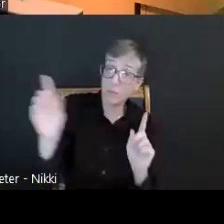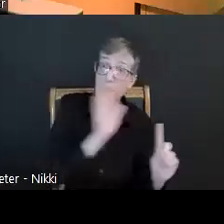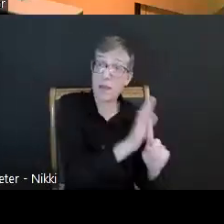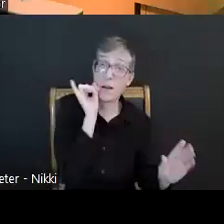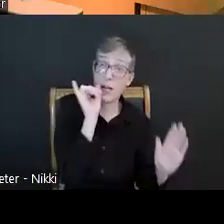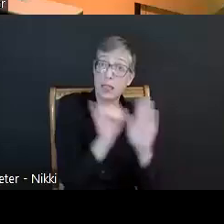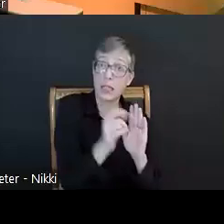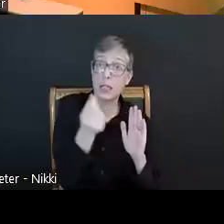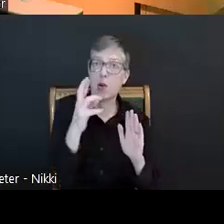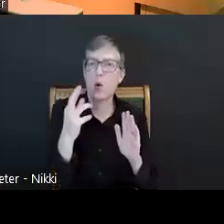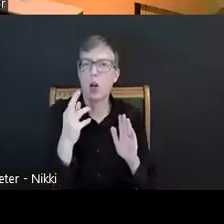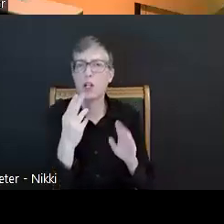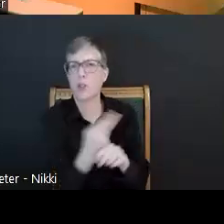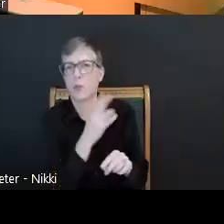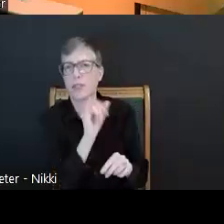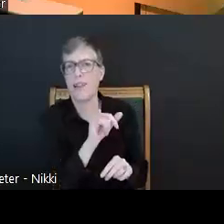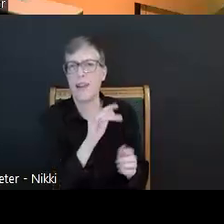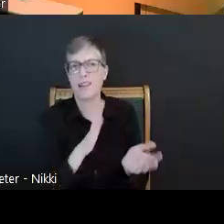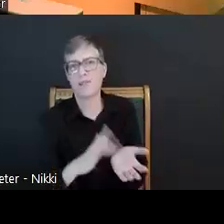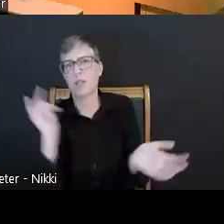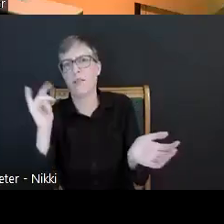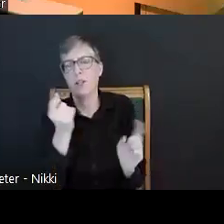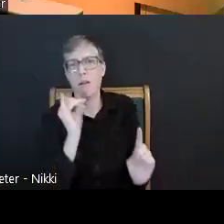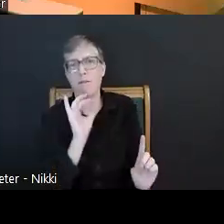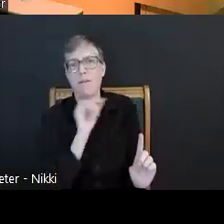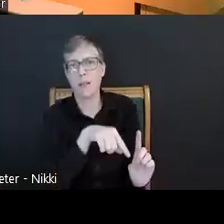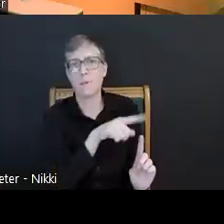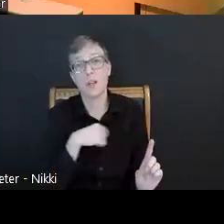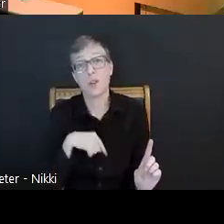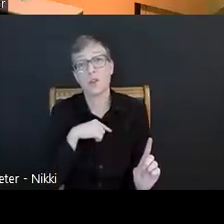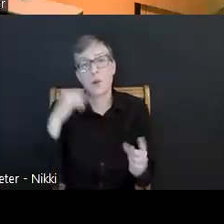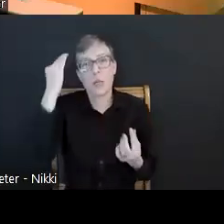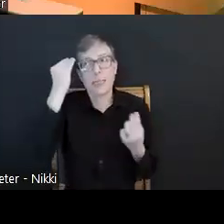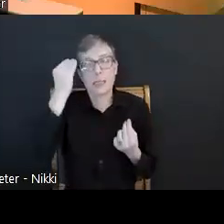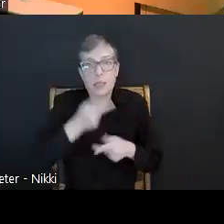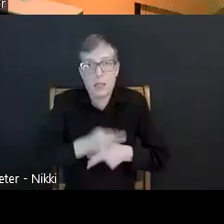um think carefully about when providing services to individuals who've experienced ipv and that ipv